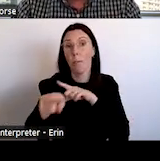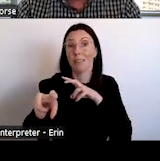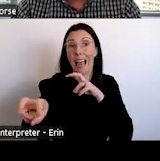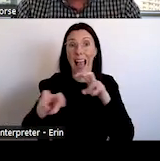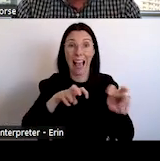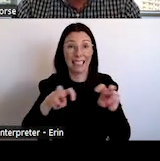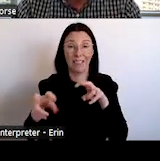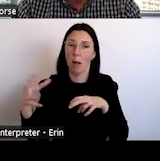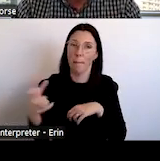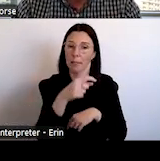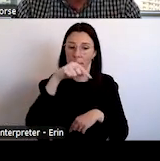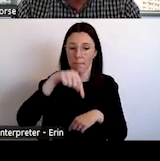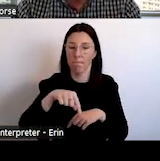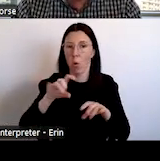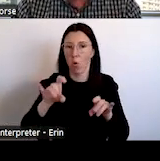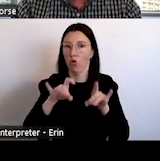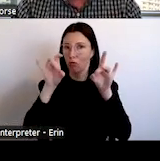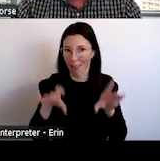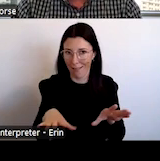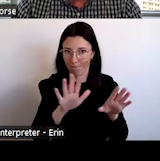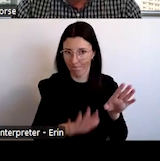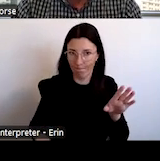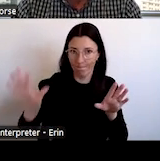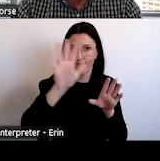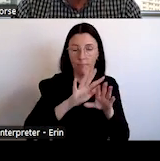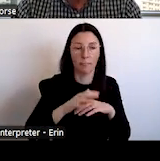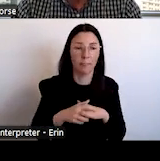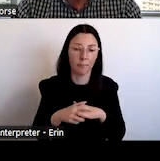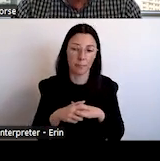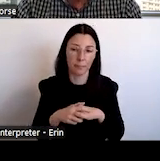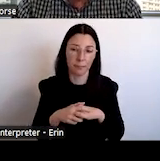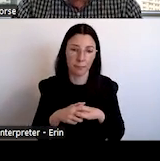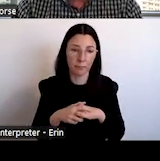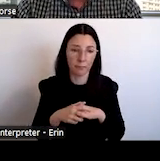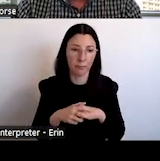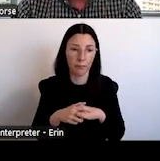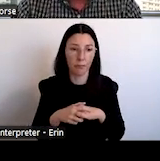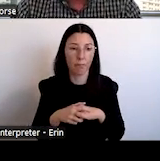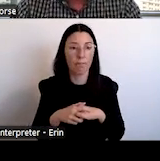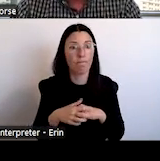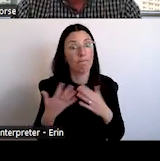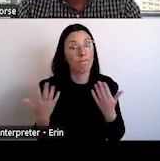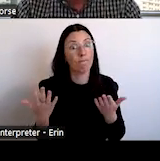within Australia. And of course, the primary purpose of your organisation